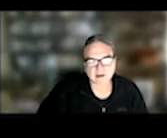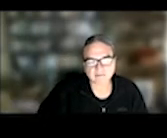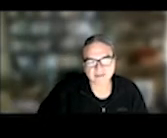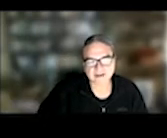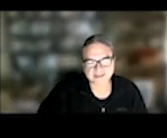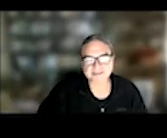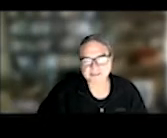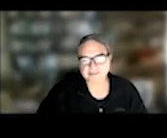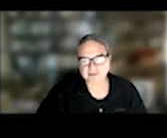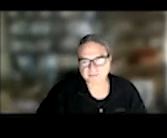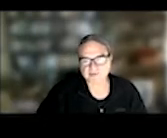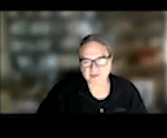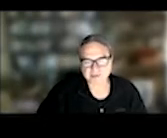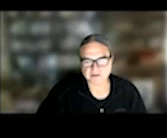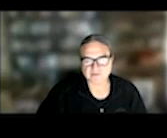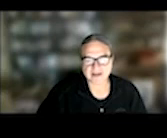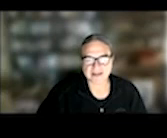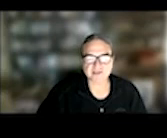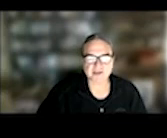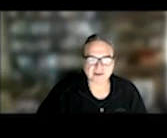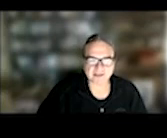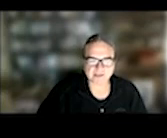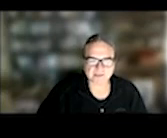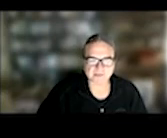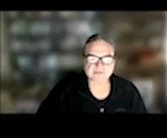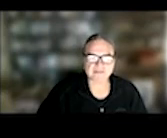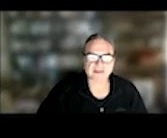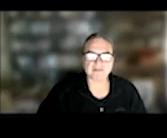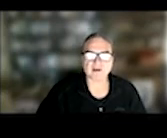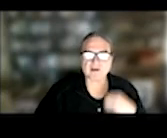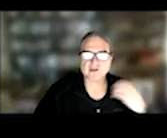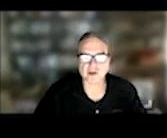long run that is disability prevention for that next Generation. So we have to think long term